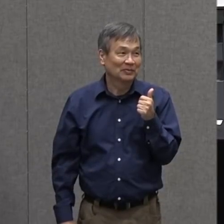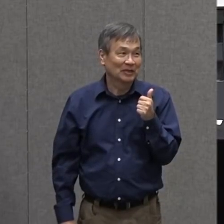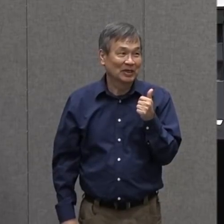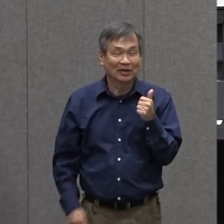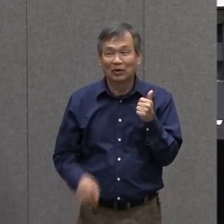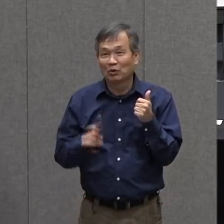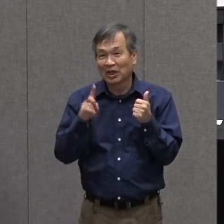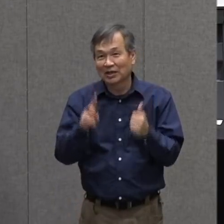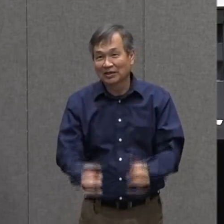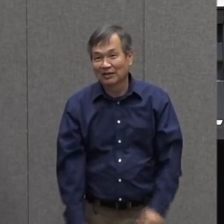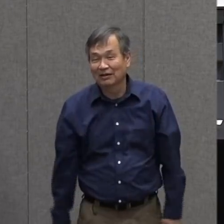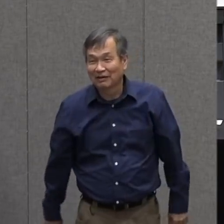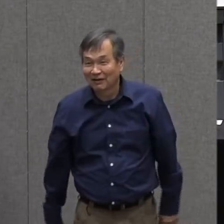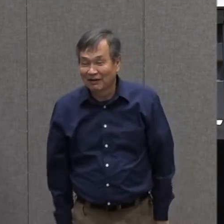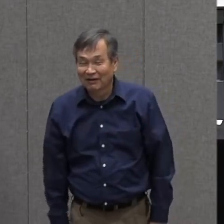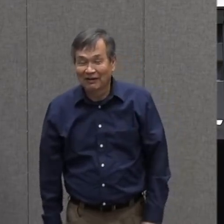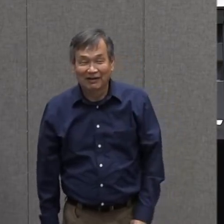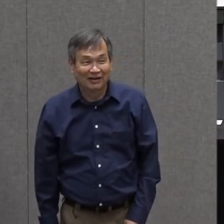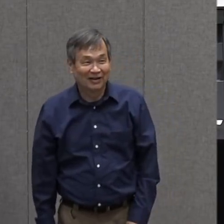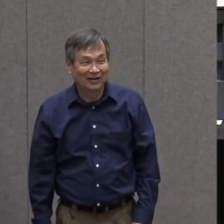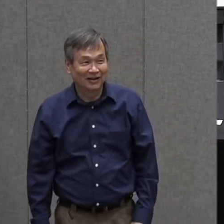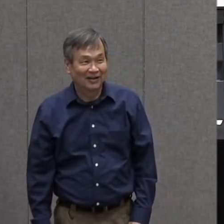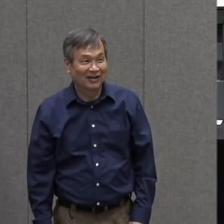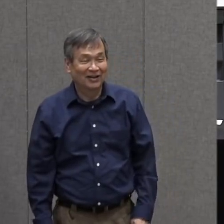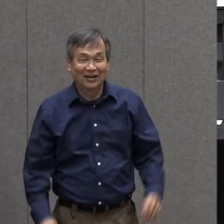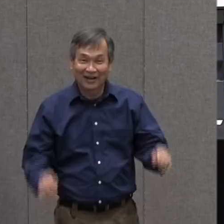She rolls a one.